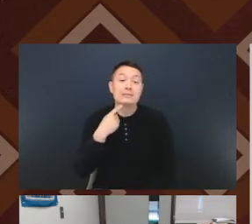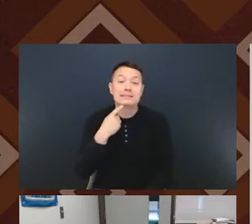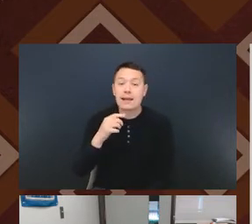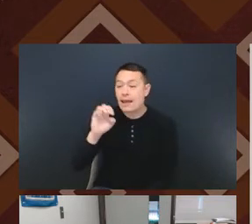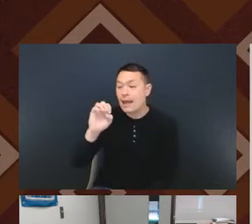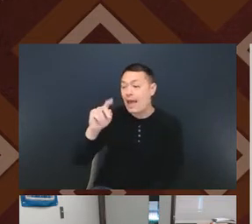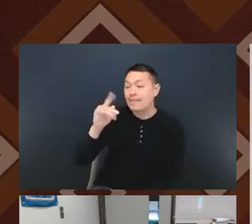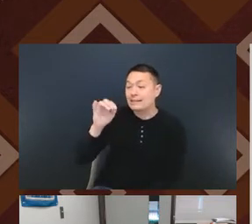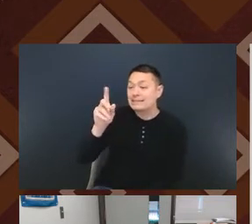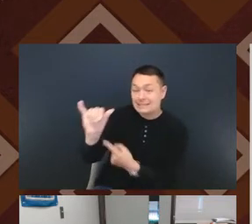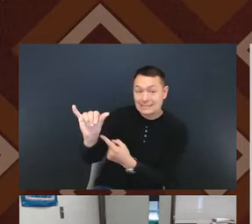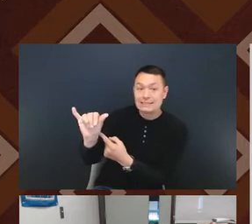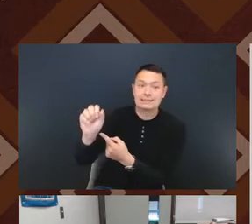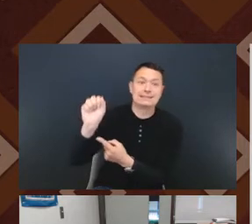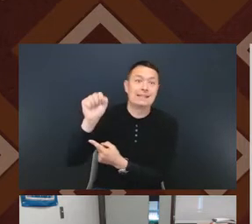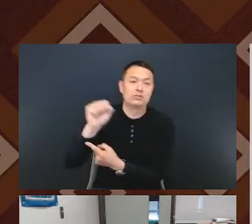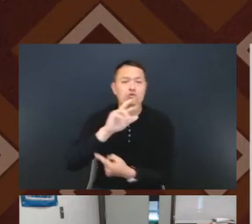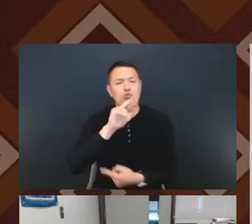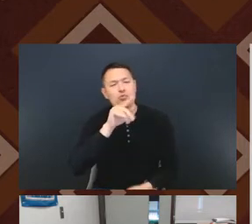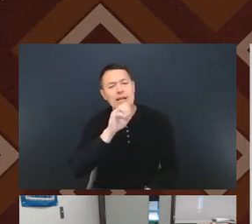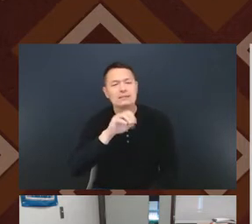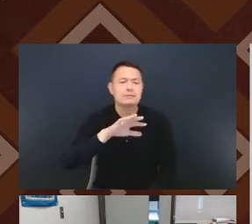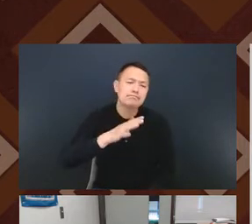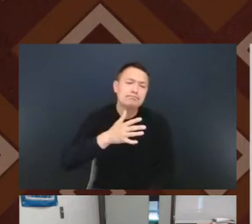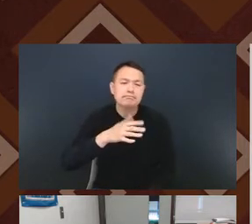But yes, I mean, it was Vincent Chin was Asian.